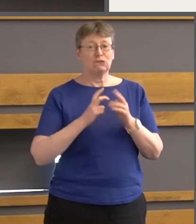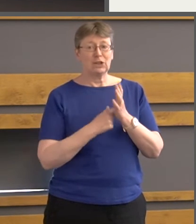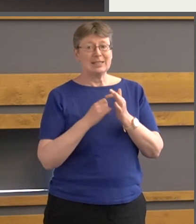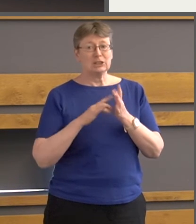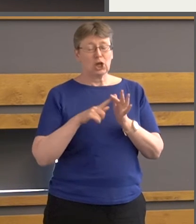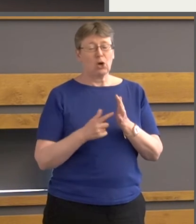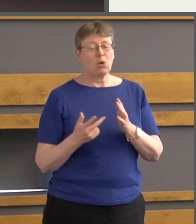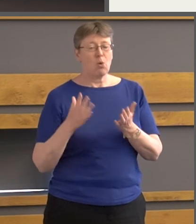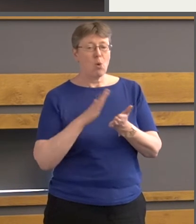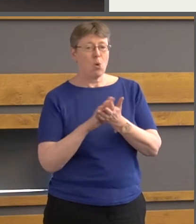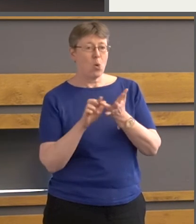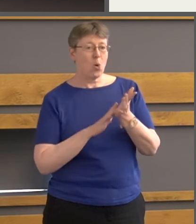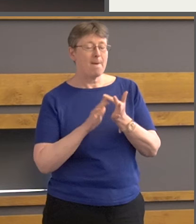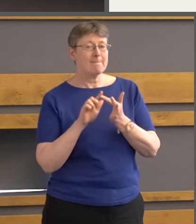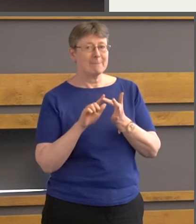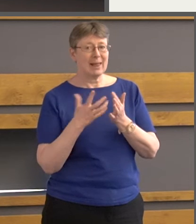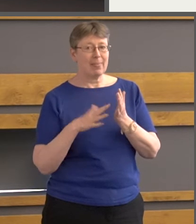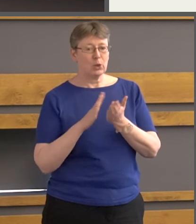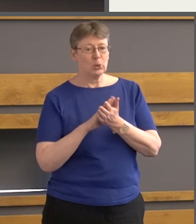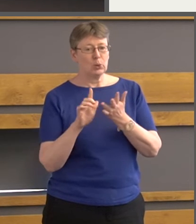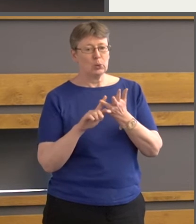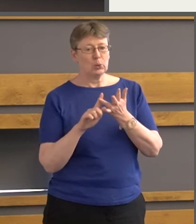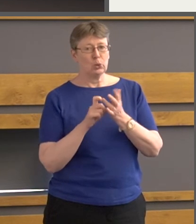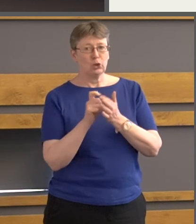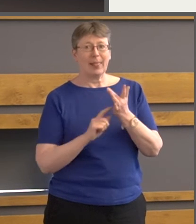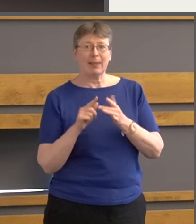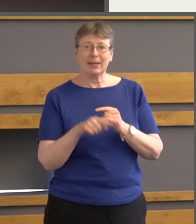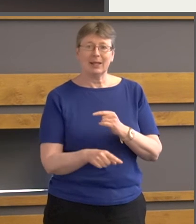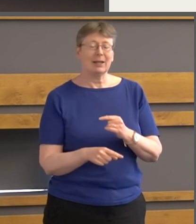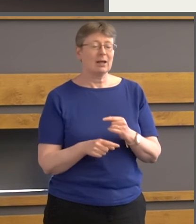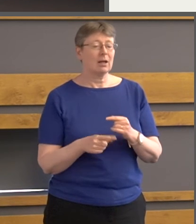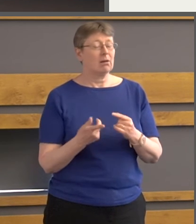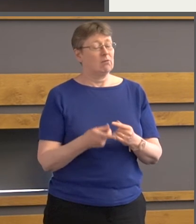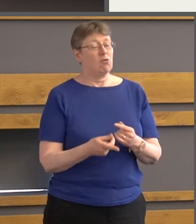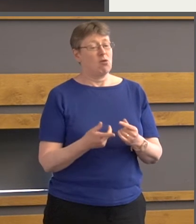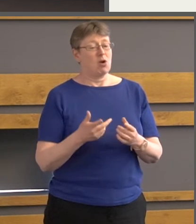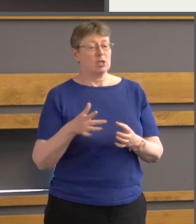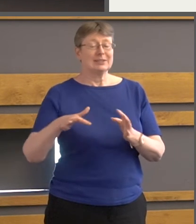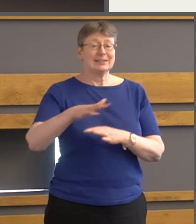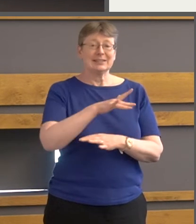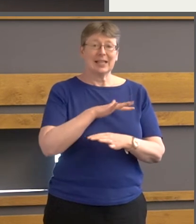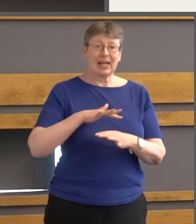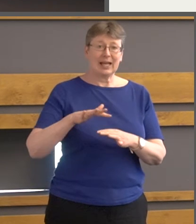it was a really hierarchical society where the junior officers' wives